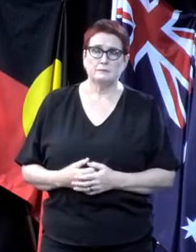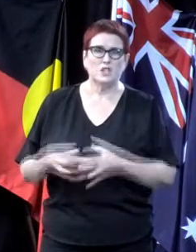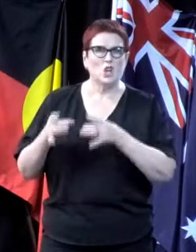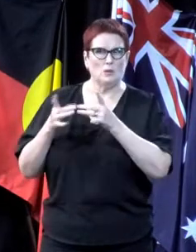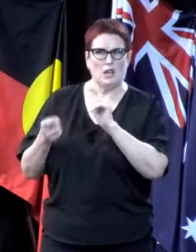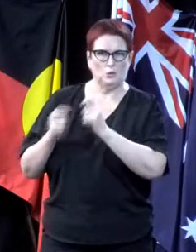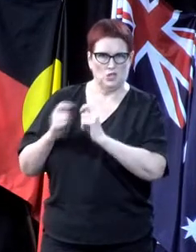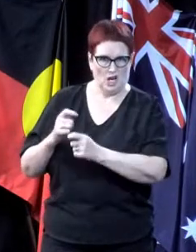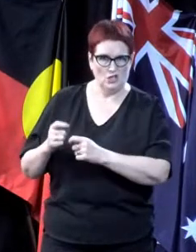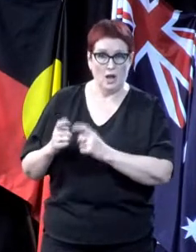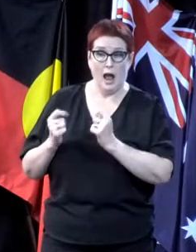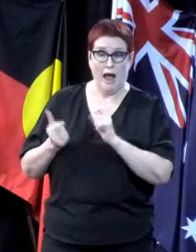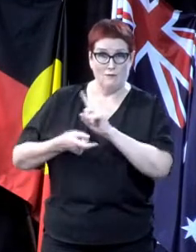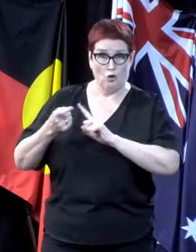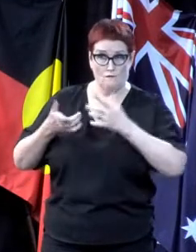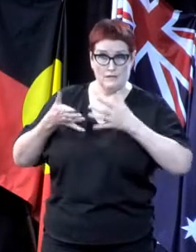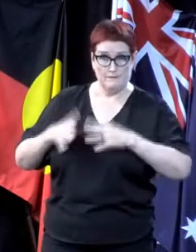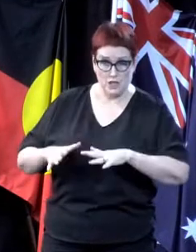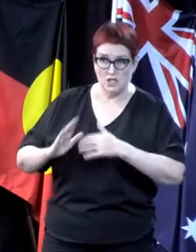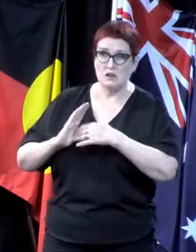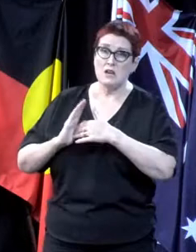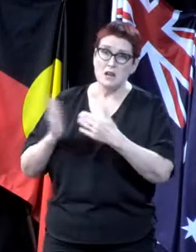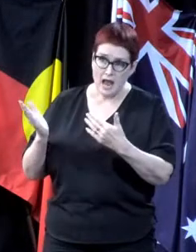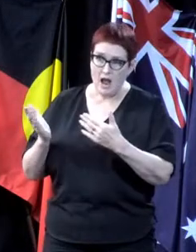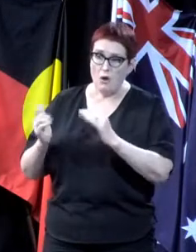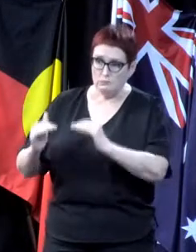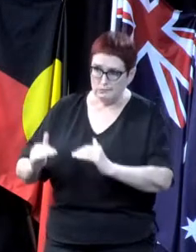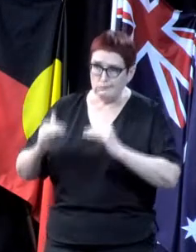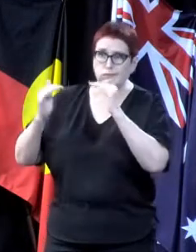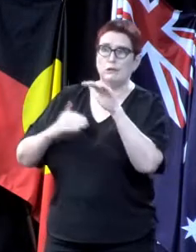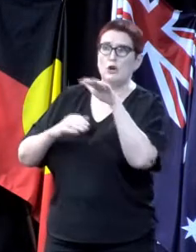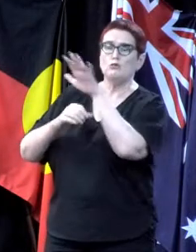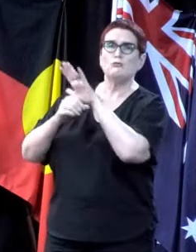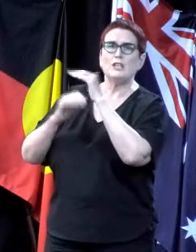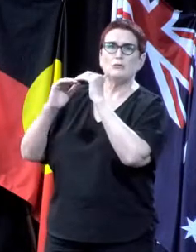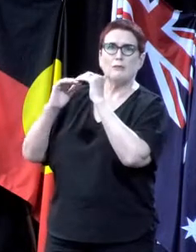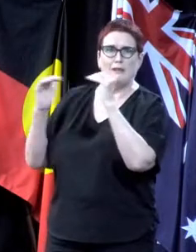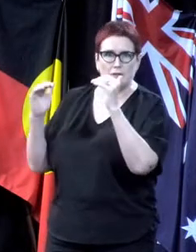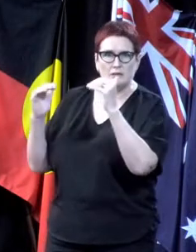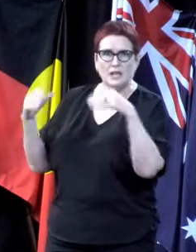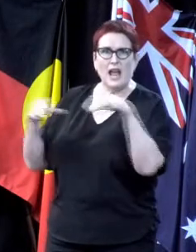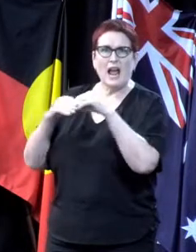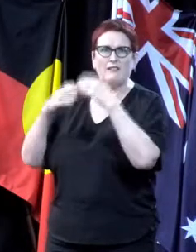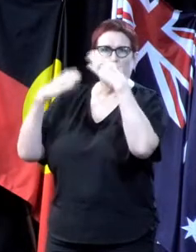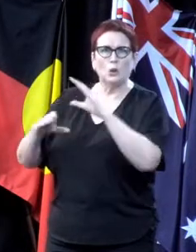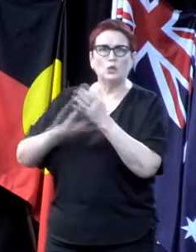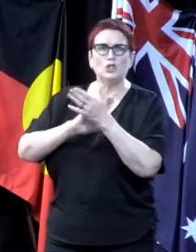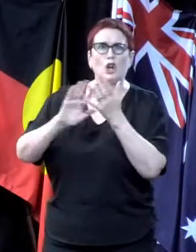From there, it's now taken to a regional basis where we have the inclusion HOD and the inclusion coach.